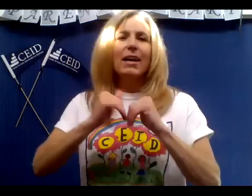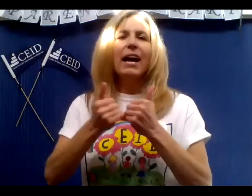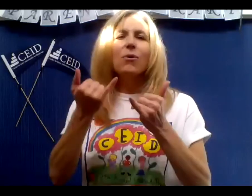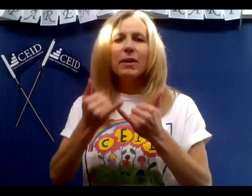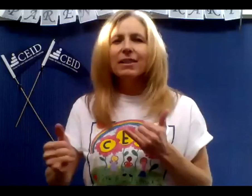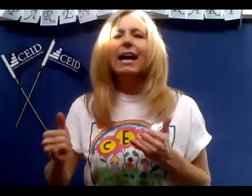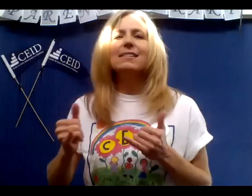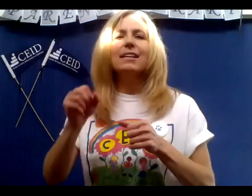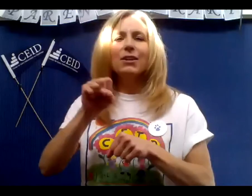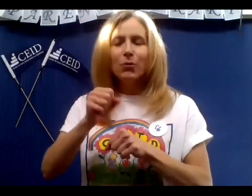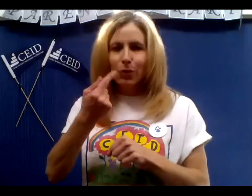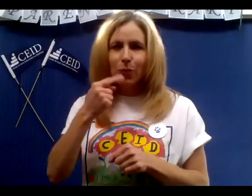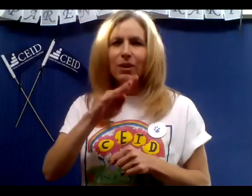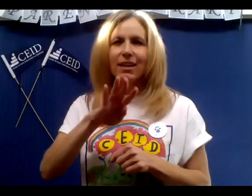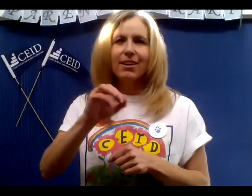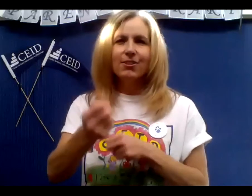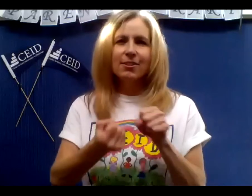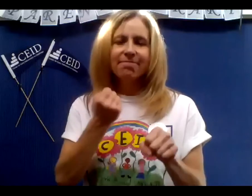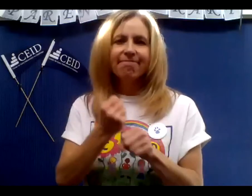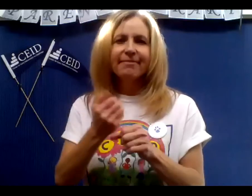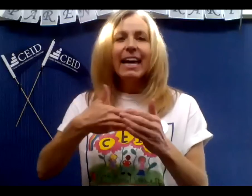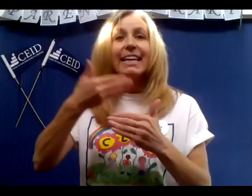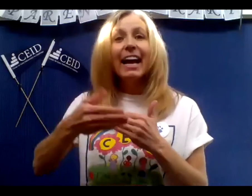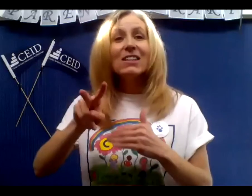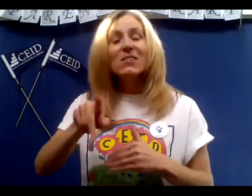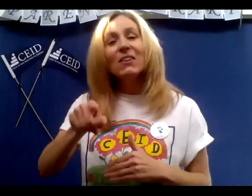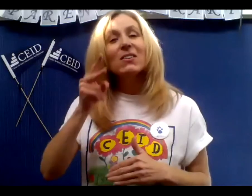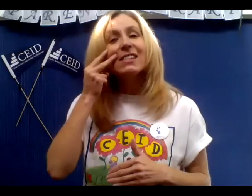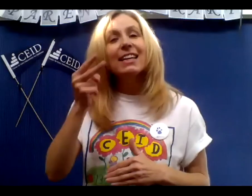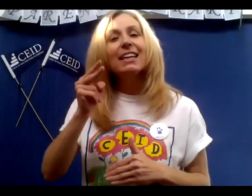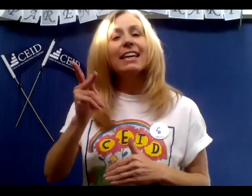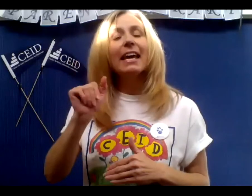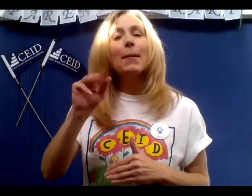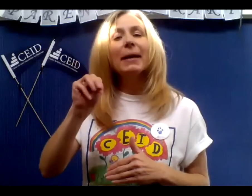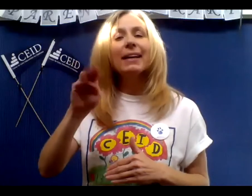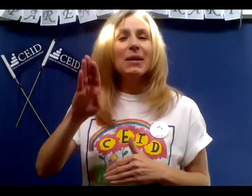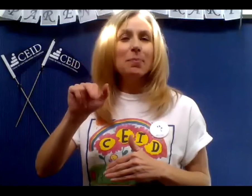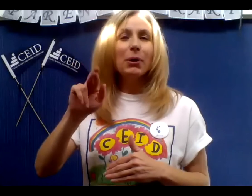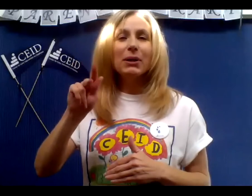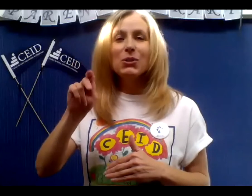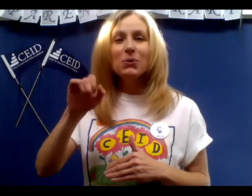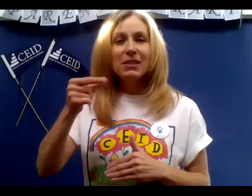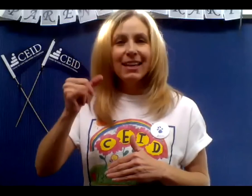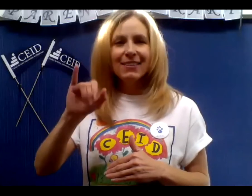and how we have lasted for 40 years. Next, you'll see Kim Burke-Giusti,